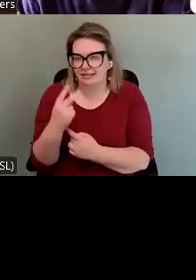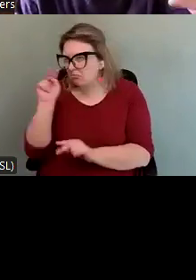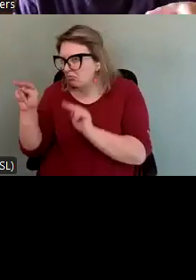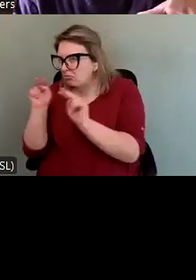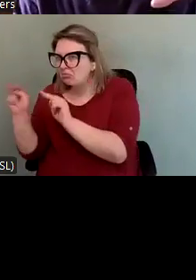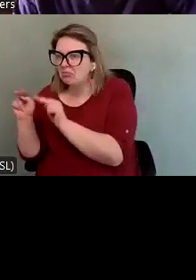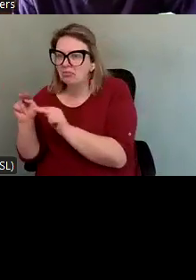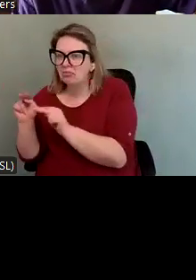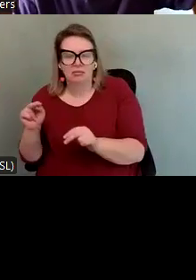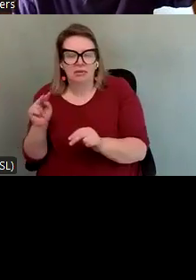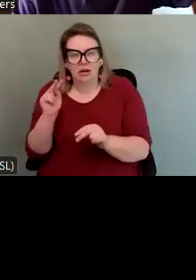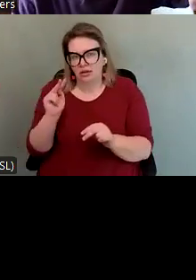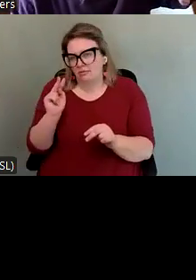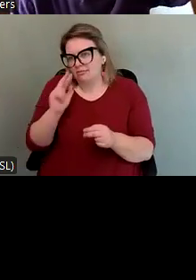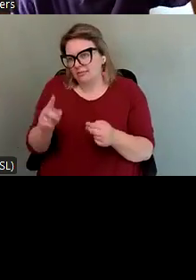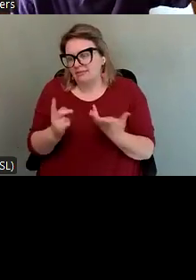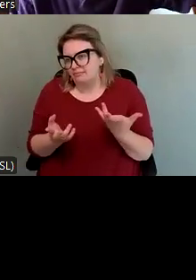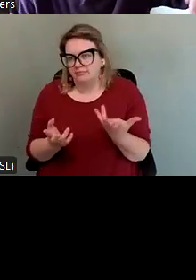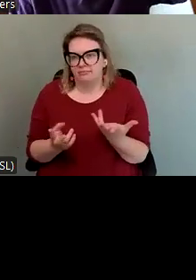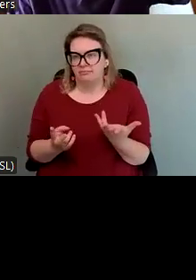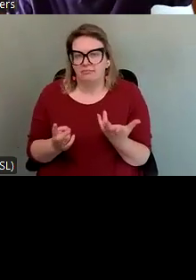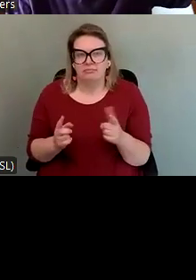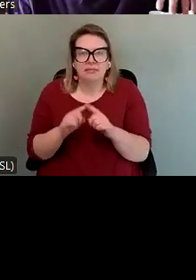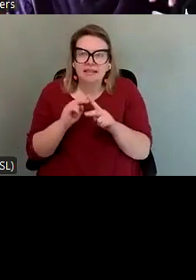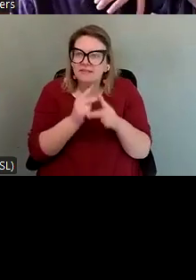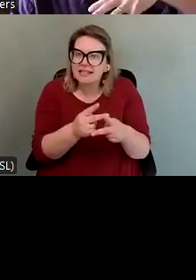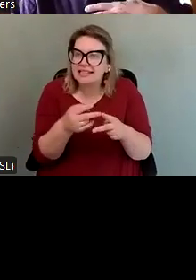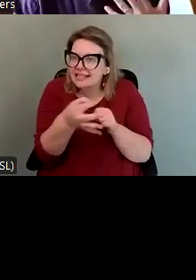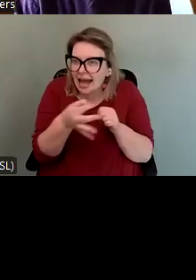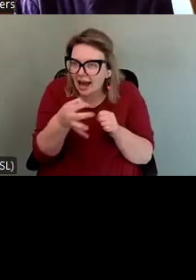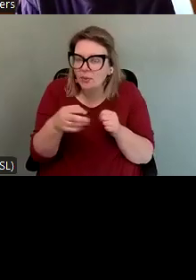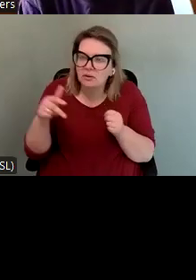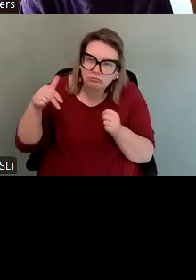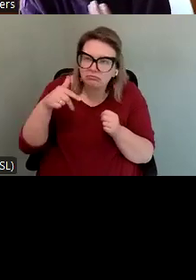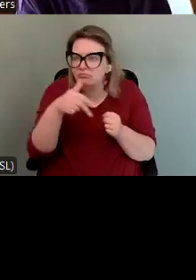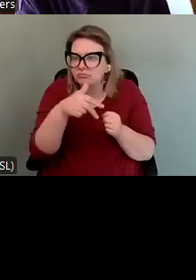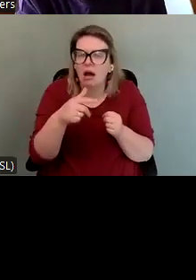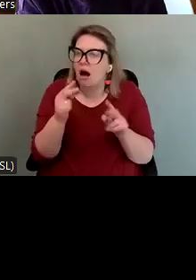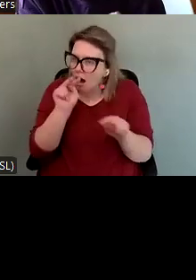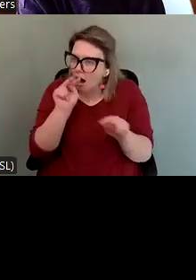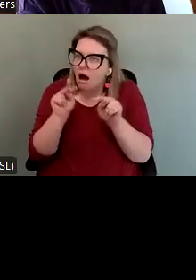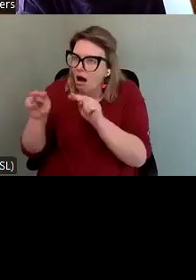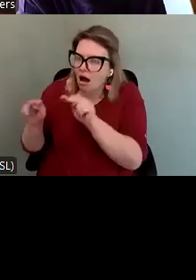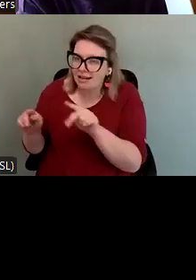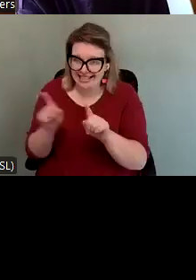maybe little different towns and villages as we're going through. That's how we move through online.